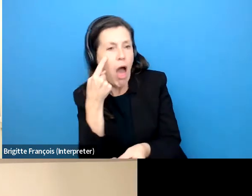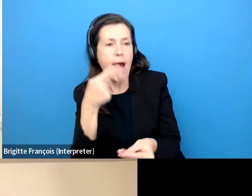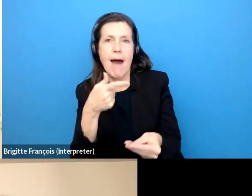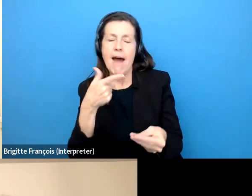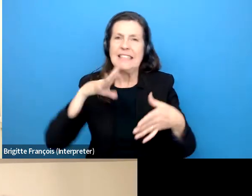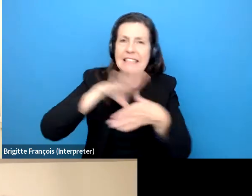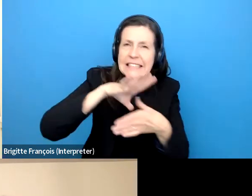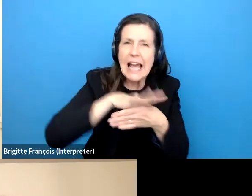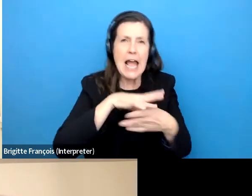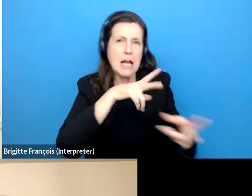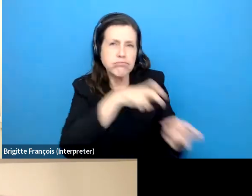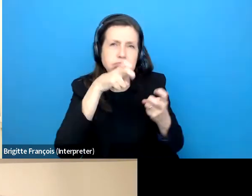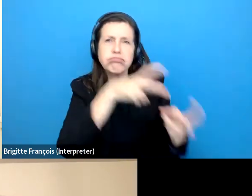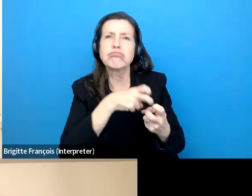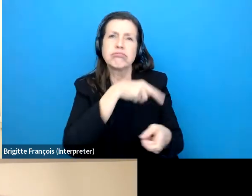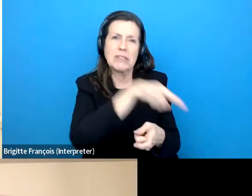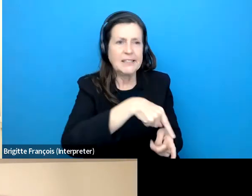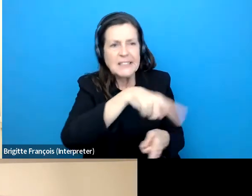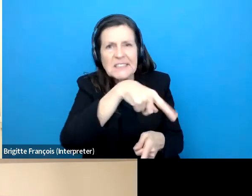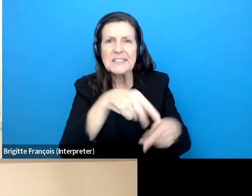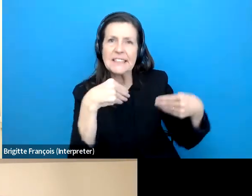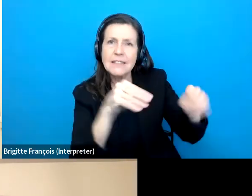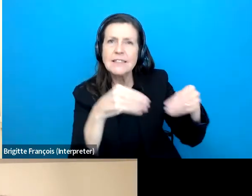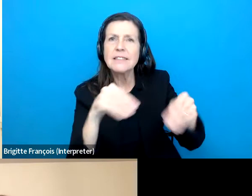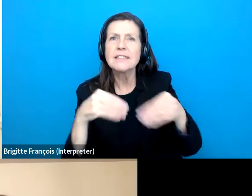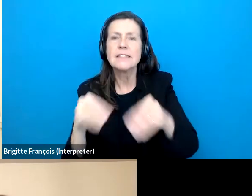and sexual exploitation of women in prostitution.